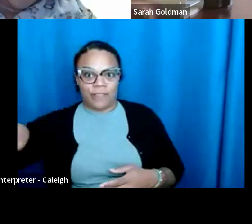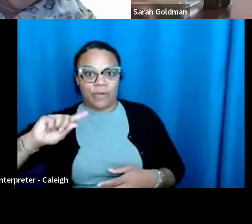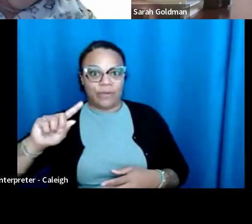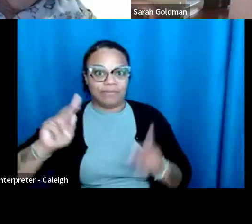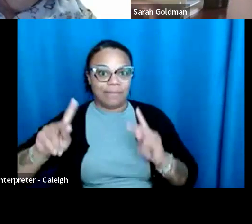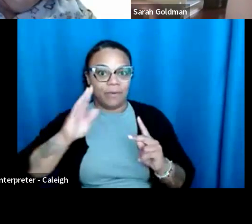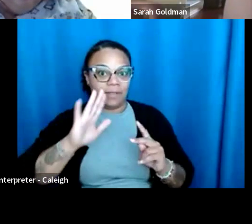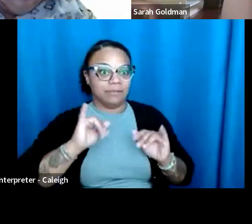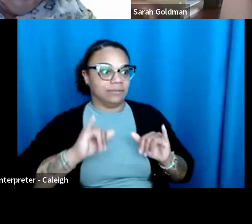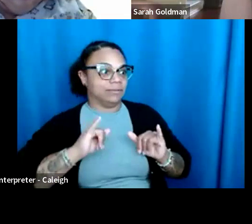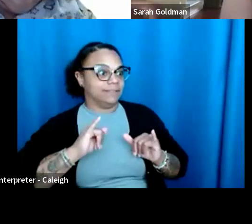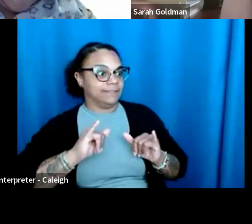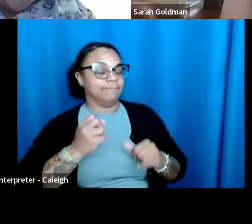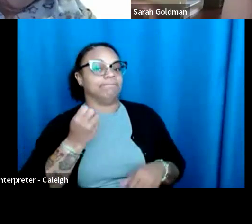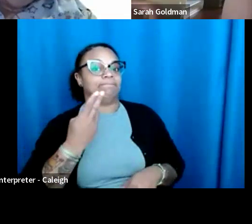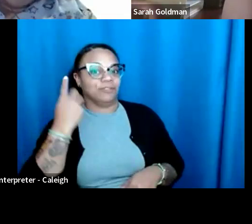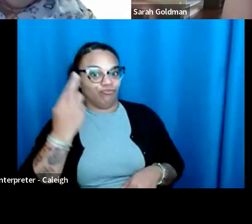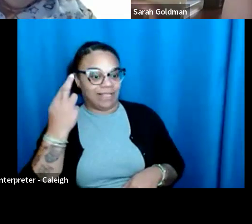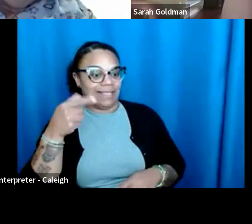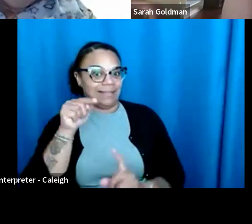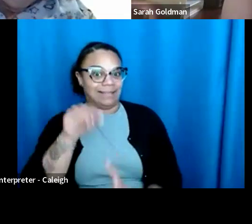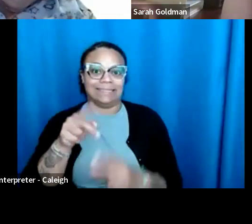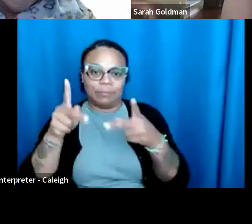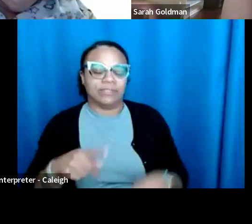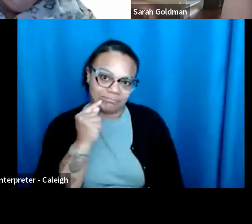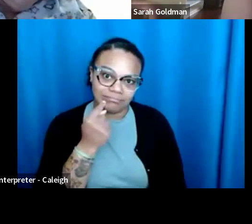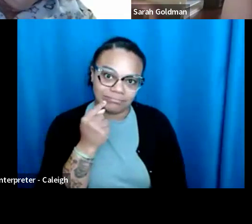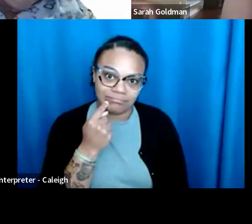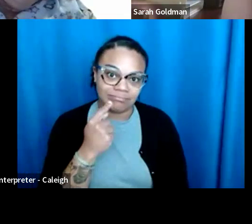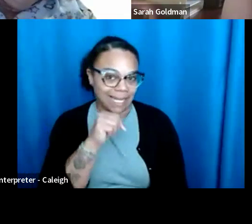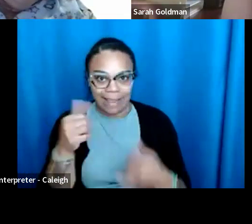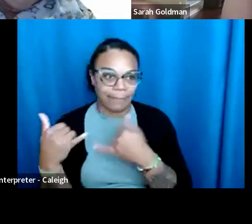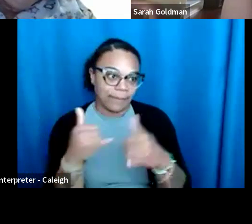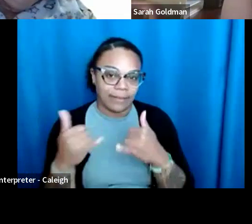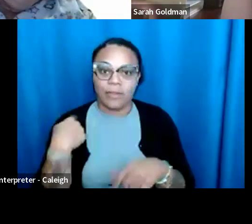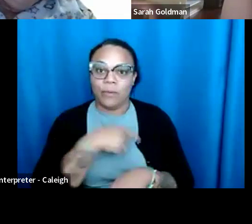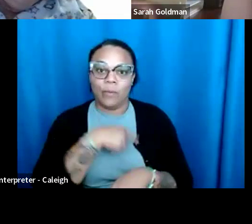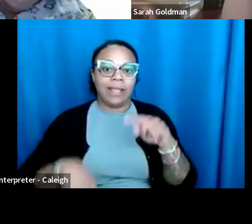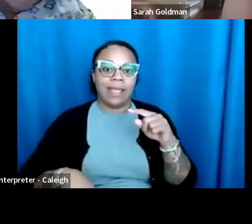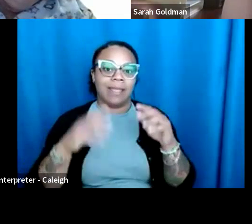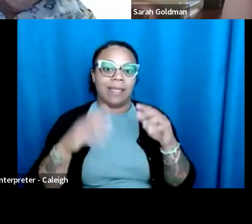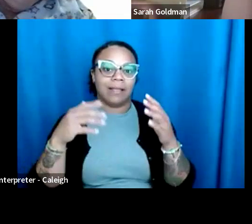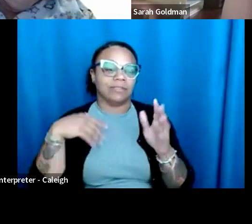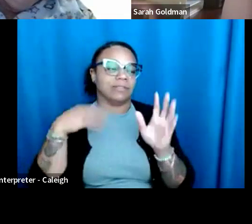"Okay, this person means business, and not gonna be able to just trod over them because,